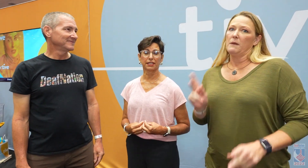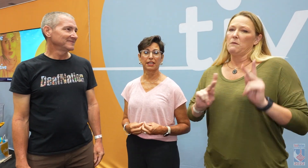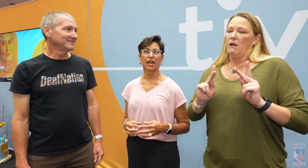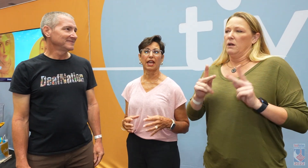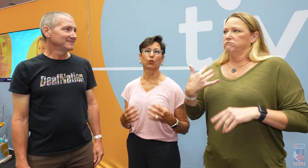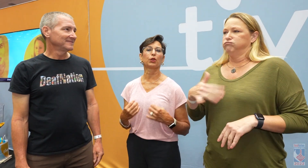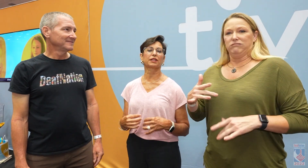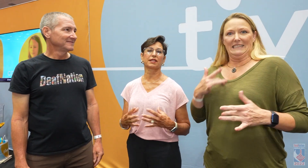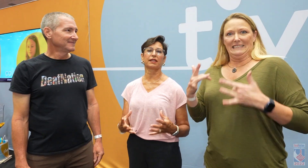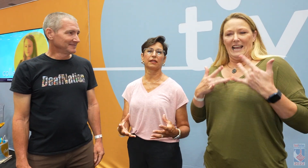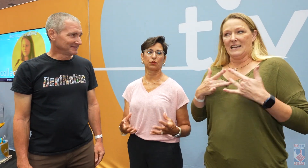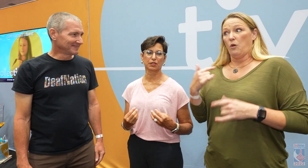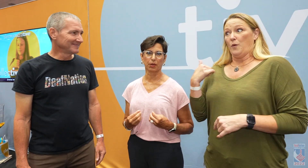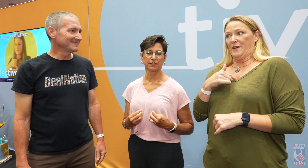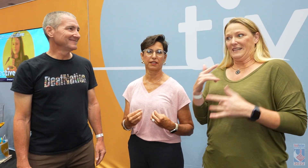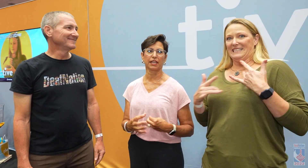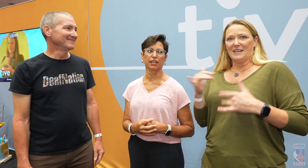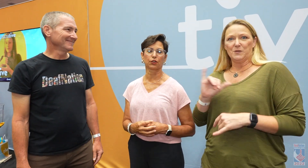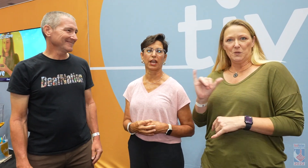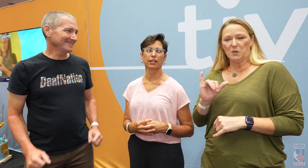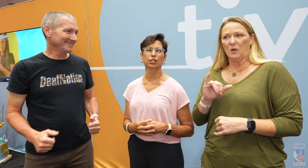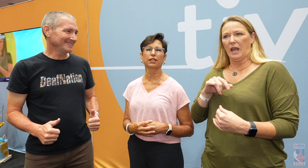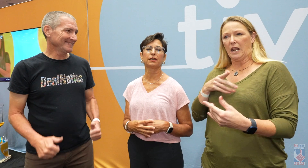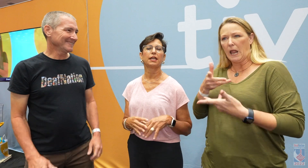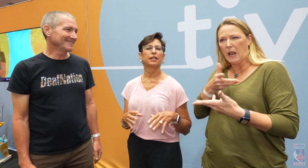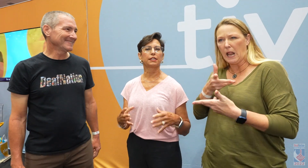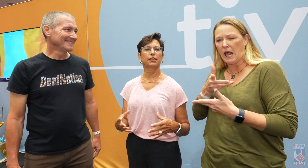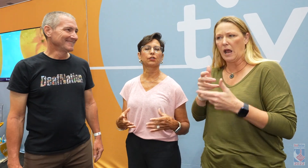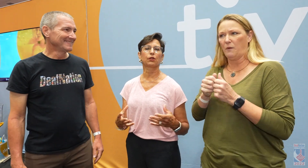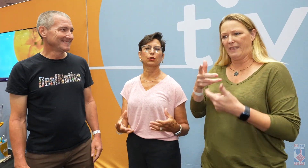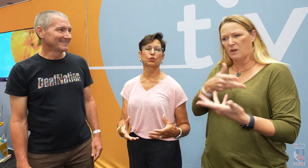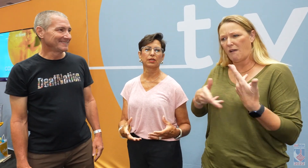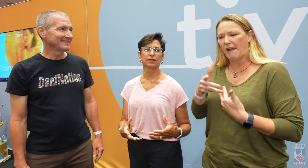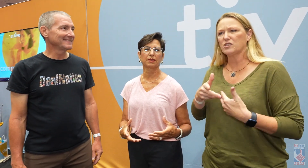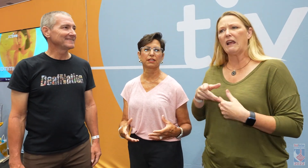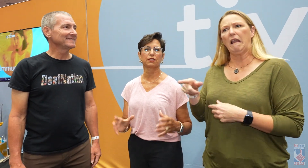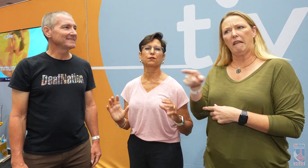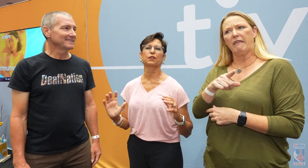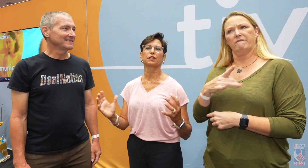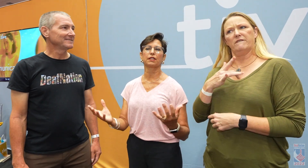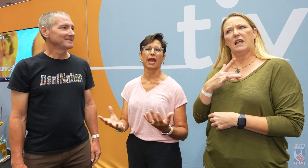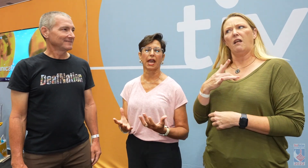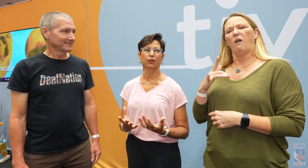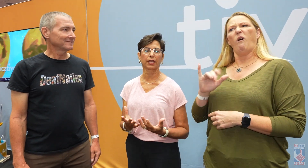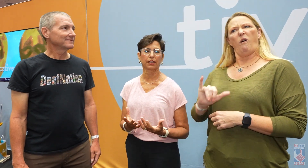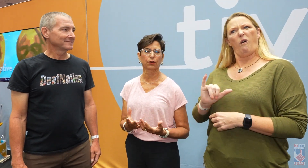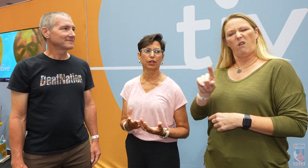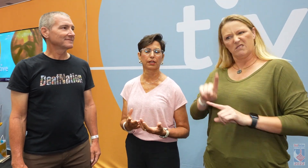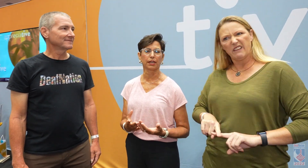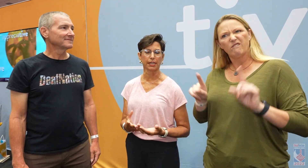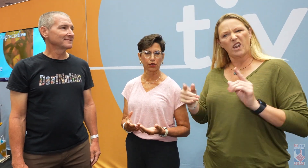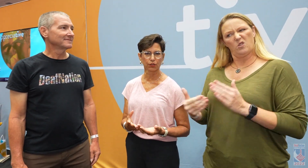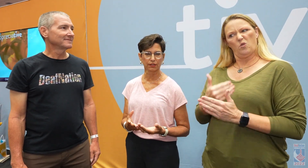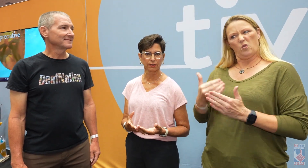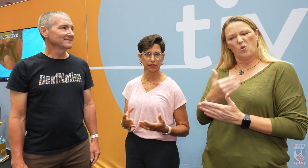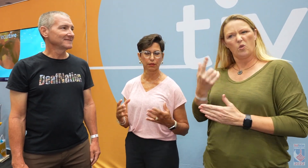People are excited, and we’re excited too! Being able to interact with people has been nice because they see something new and different.